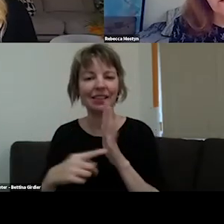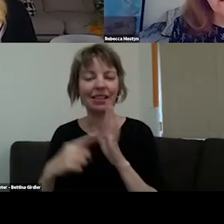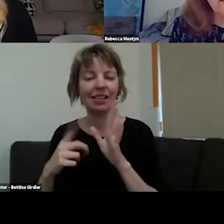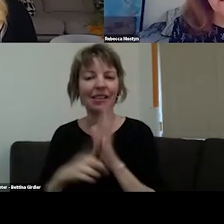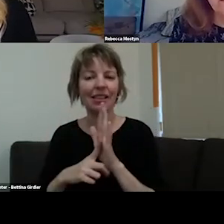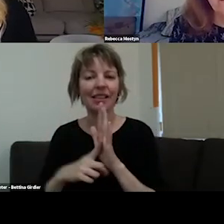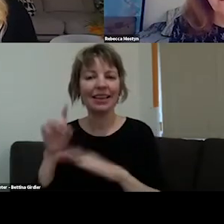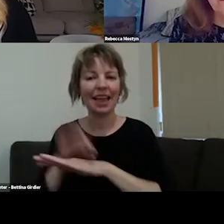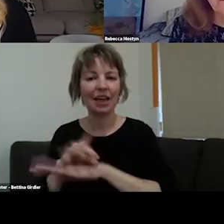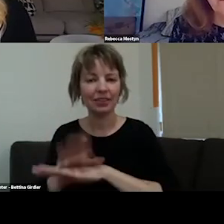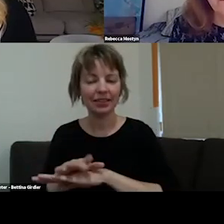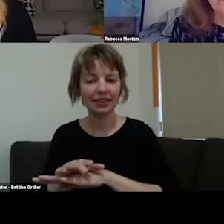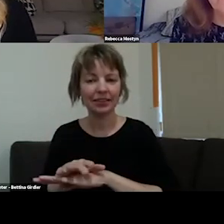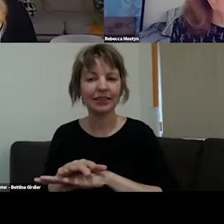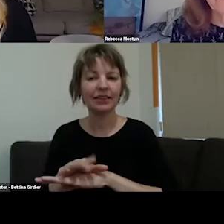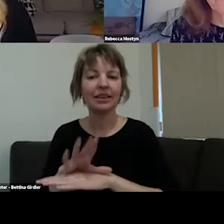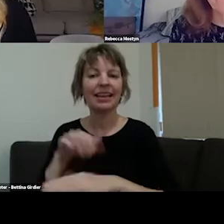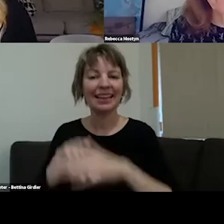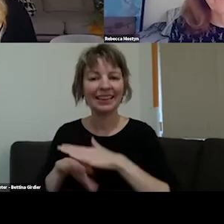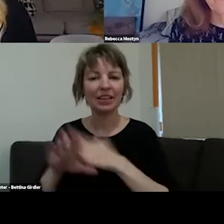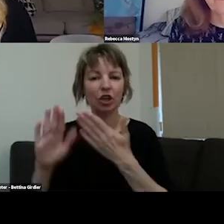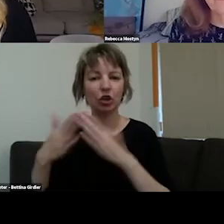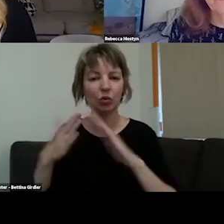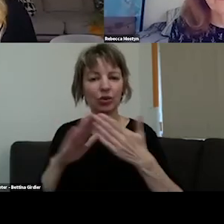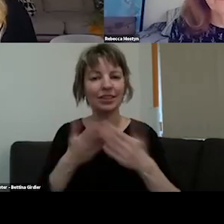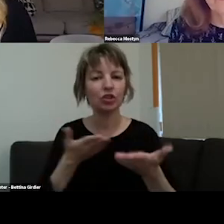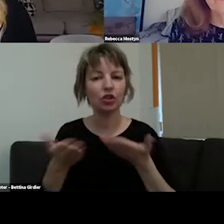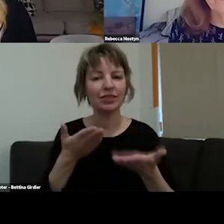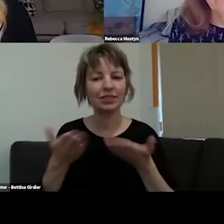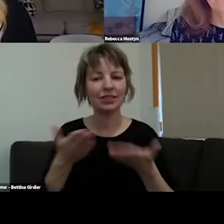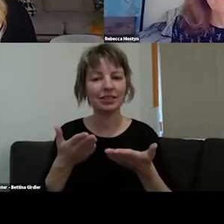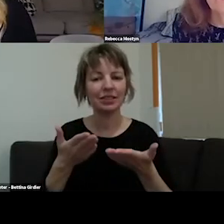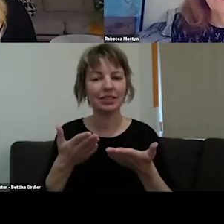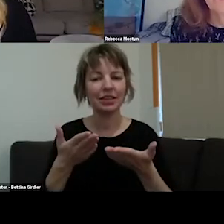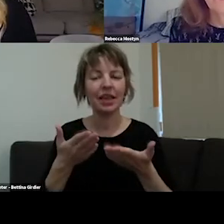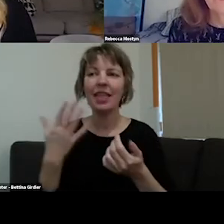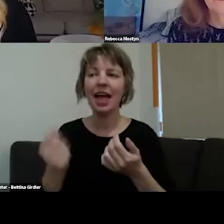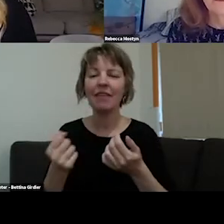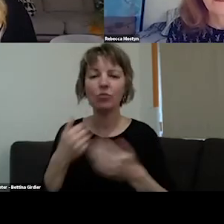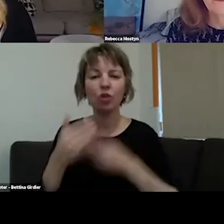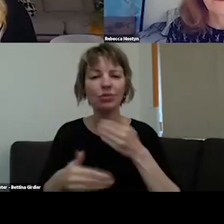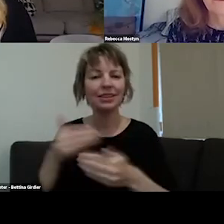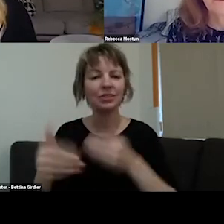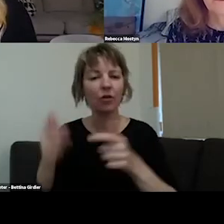In community services there's an understood process of supervision and this person's keen to encourage the inclusion